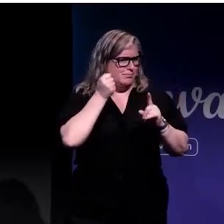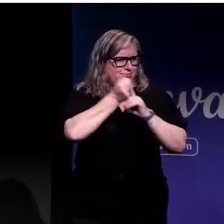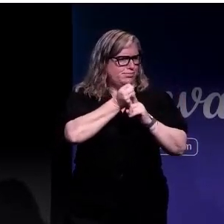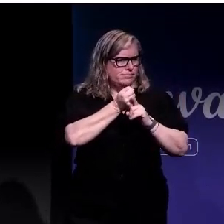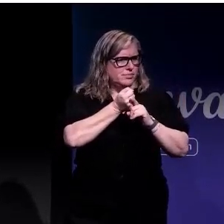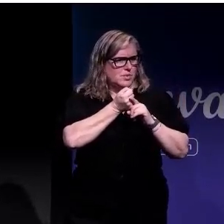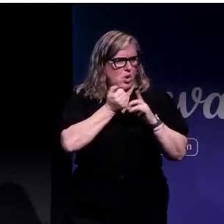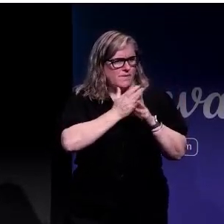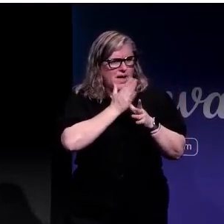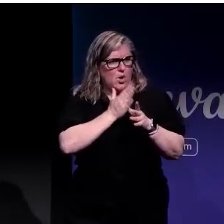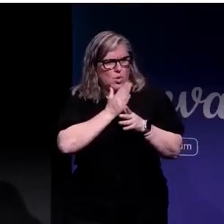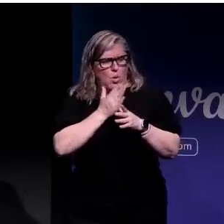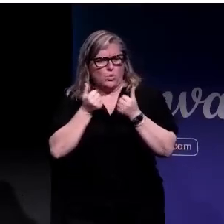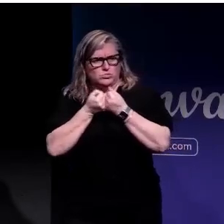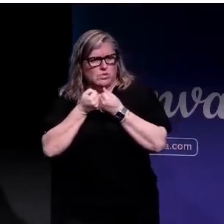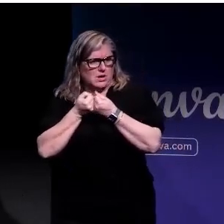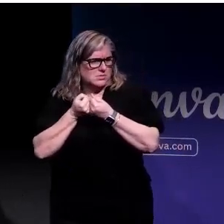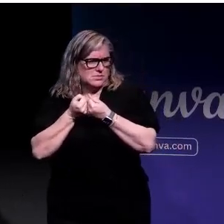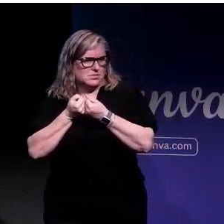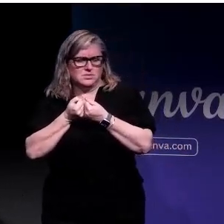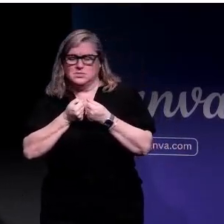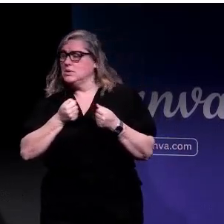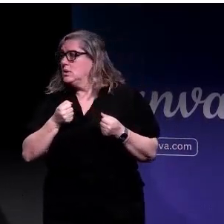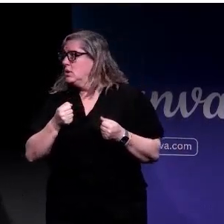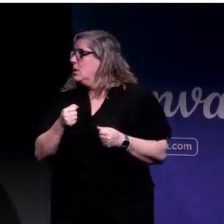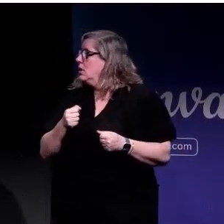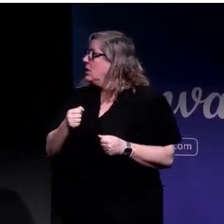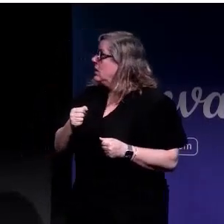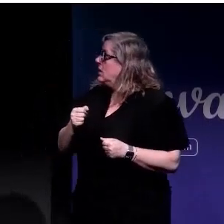So what do we do in the absence of research? So for this one, I'm going to pop on my academic hat.